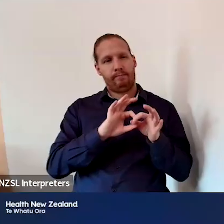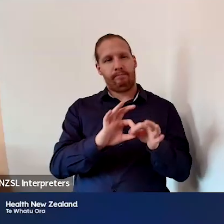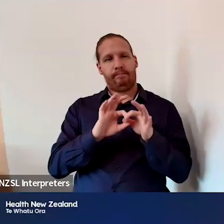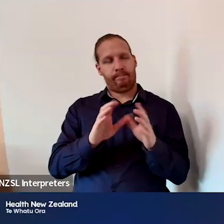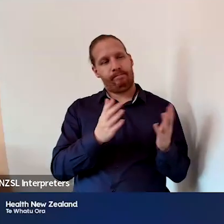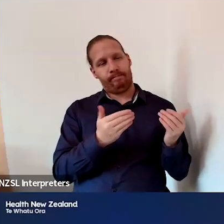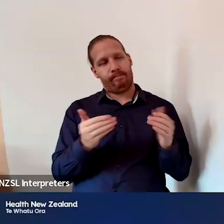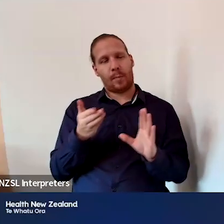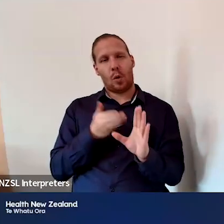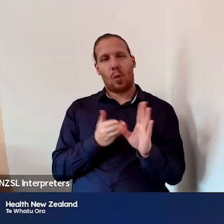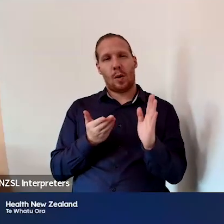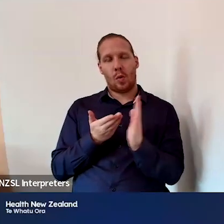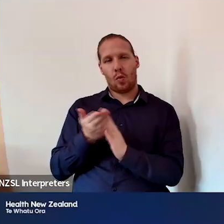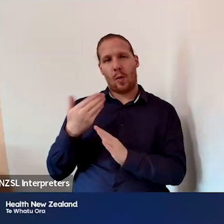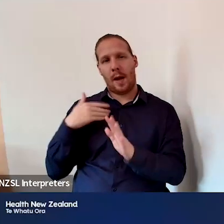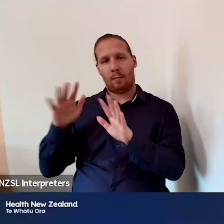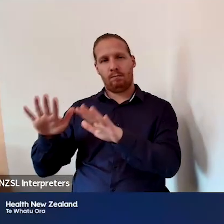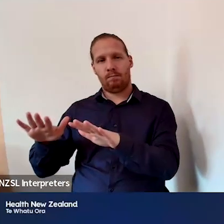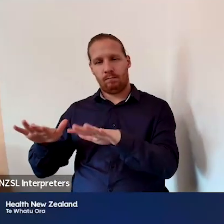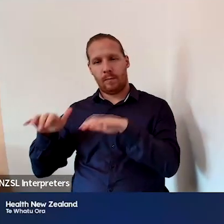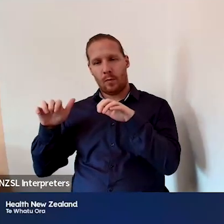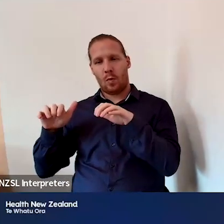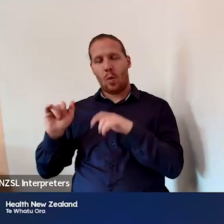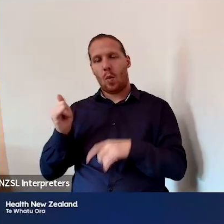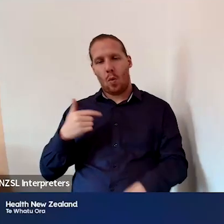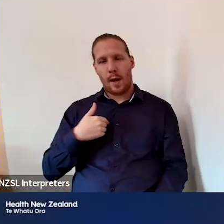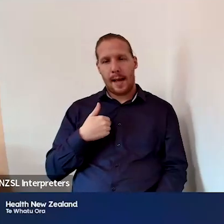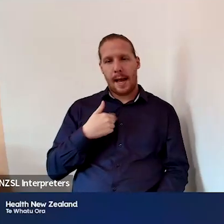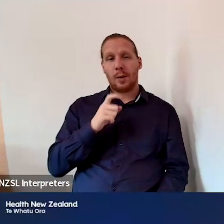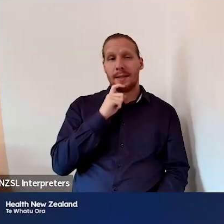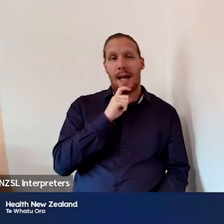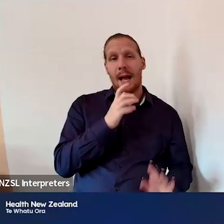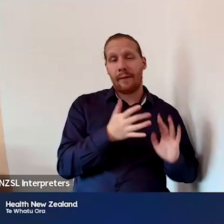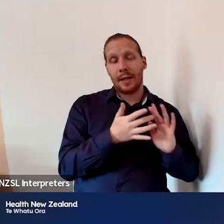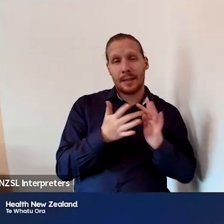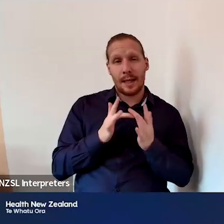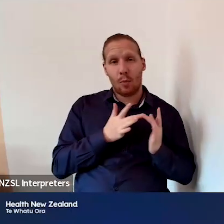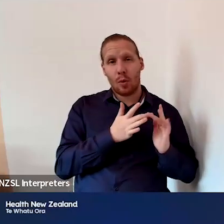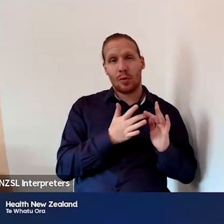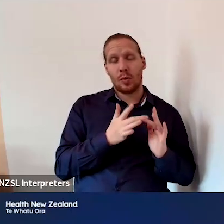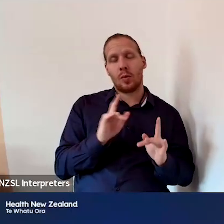or through our lived experience staff. Networks or through specific,